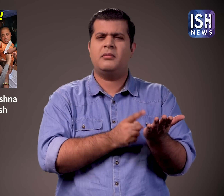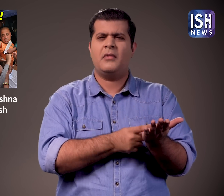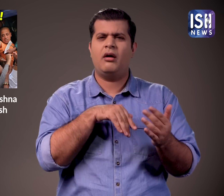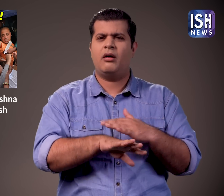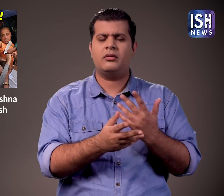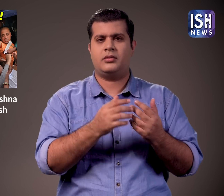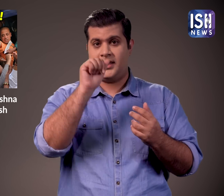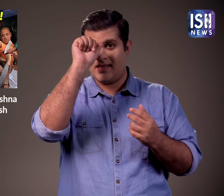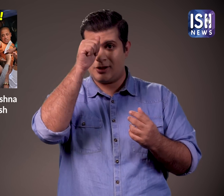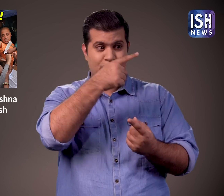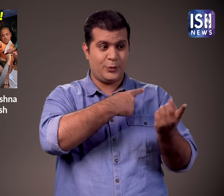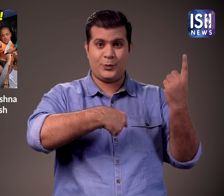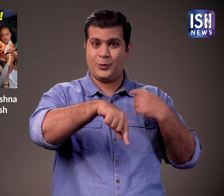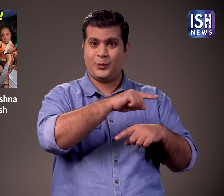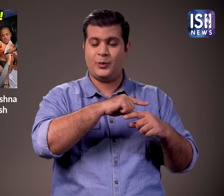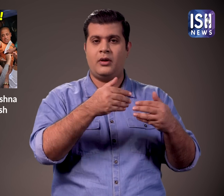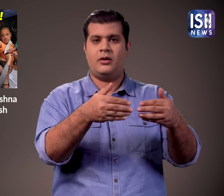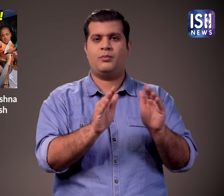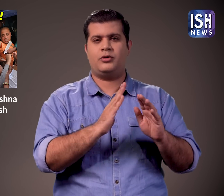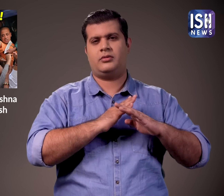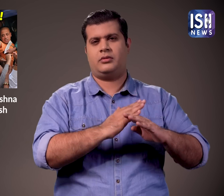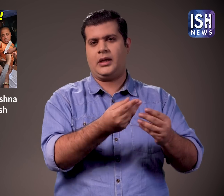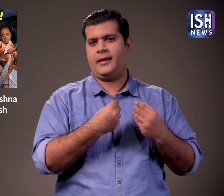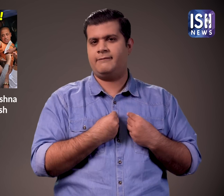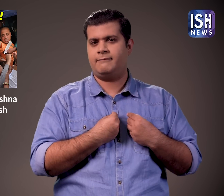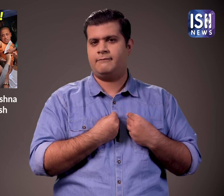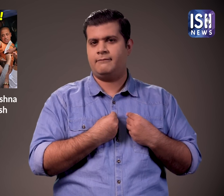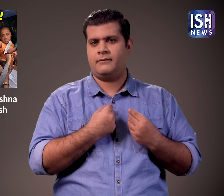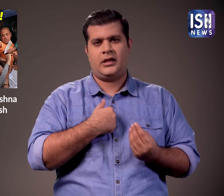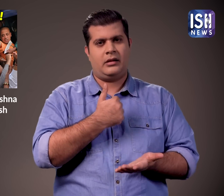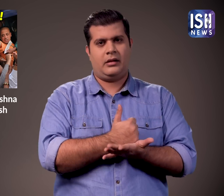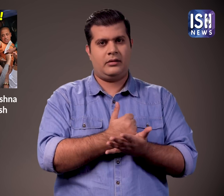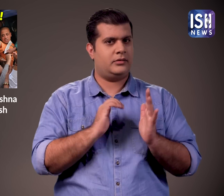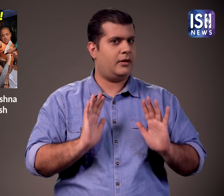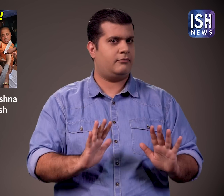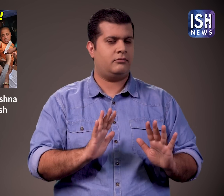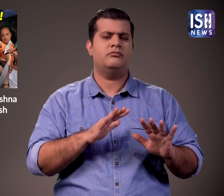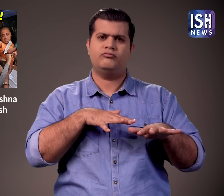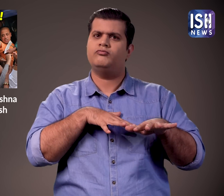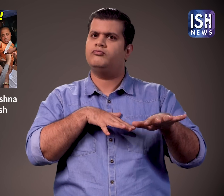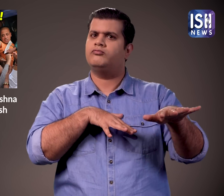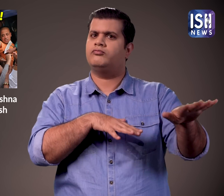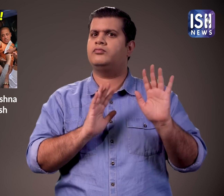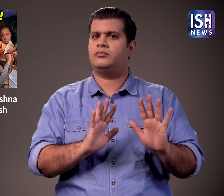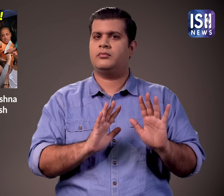The rally was for demanding security for the Hindus.